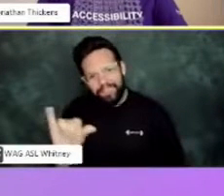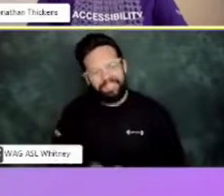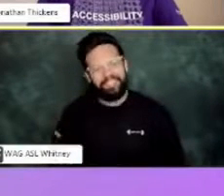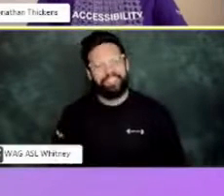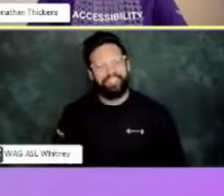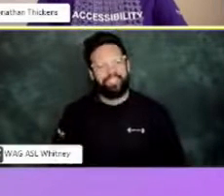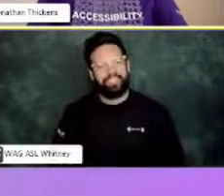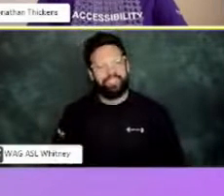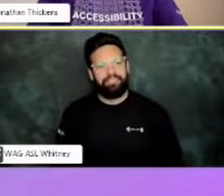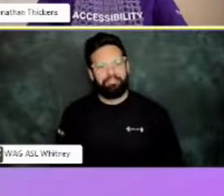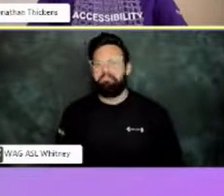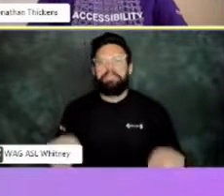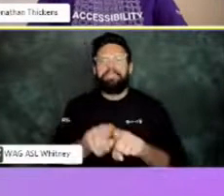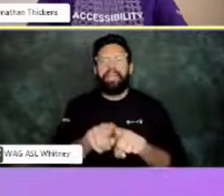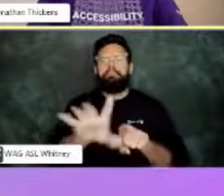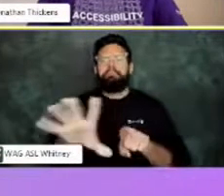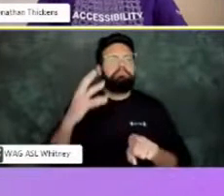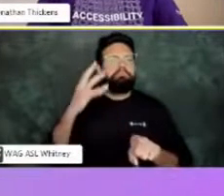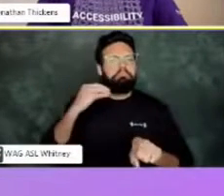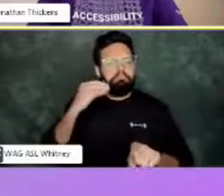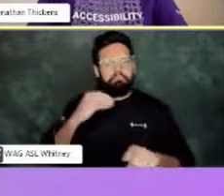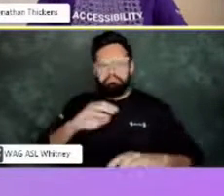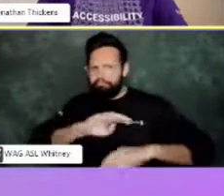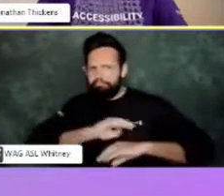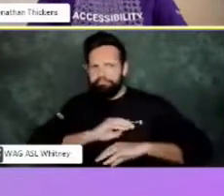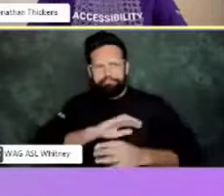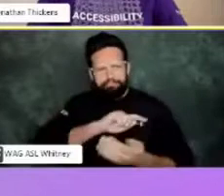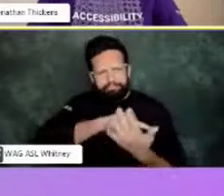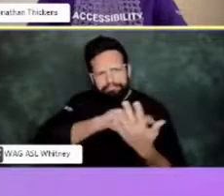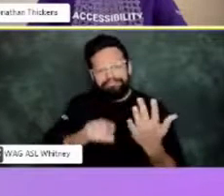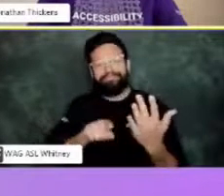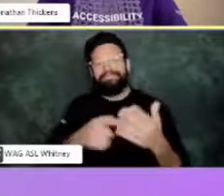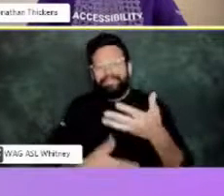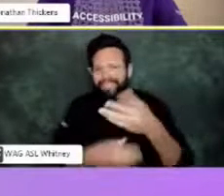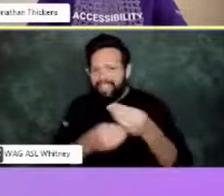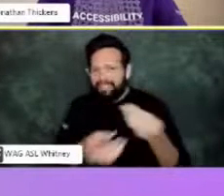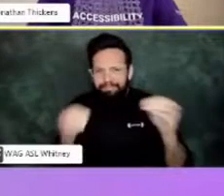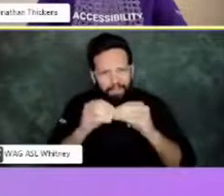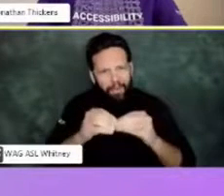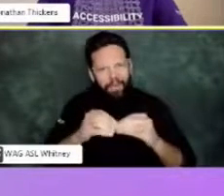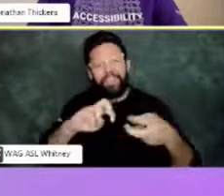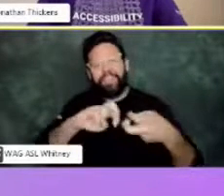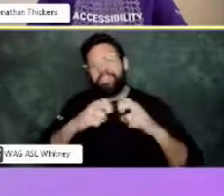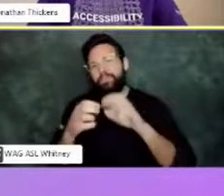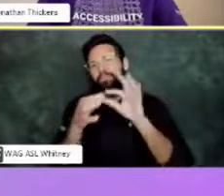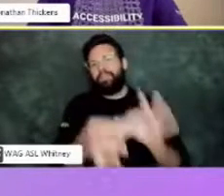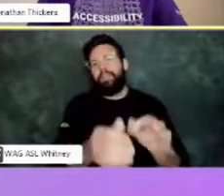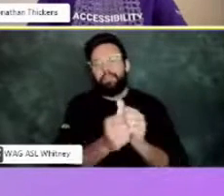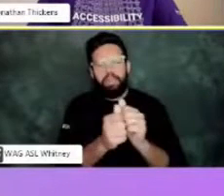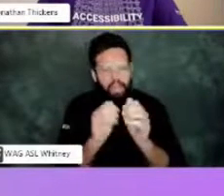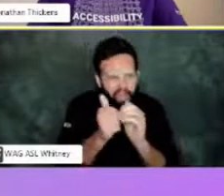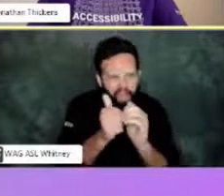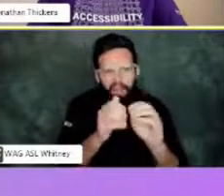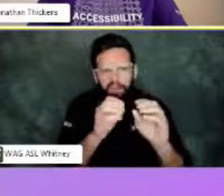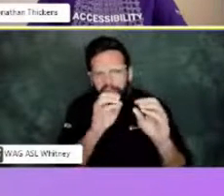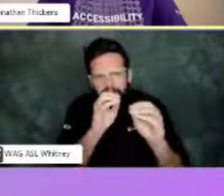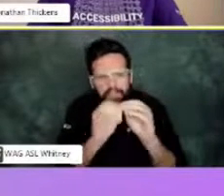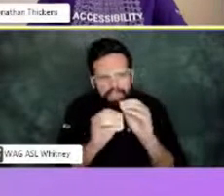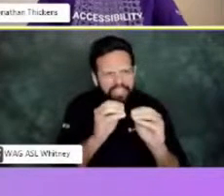you're used to with two from Deque, this platform adds more key issue data around how fixing them will impact the overall accessibility.